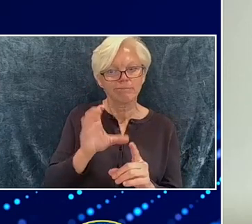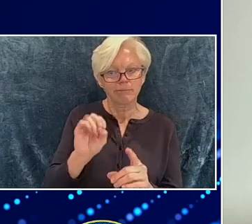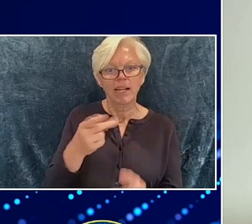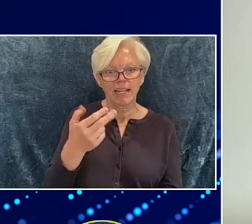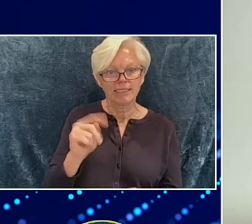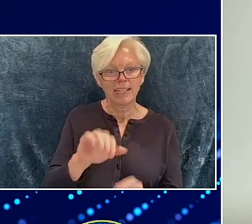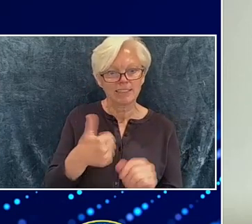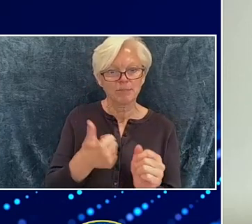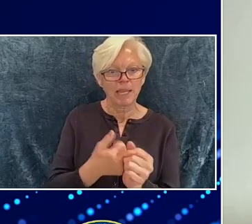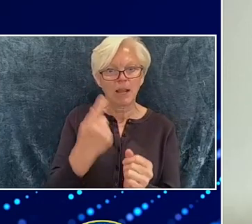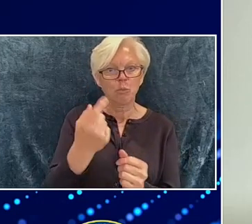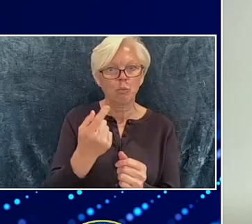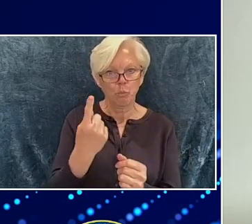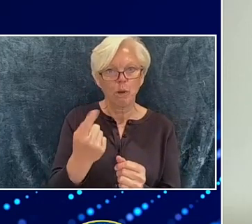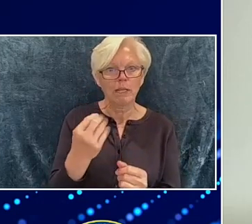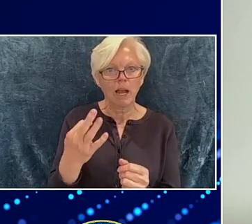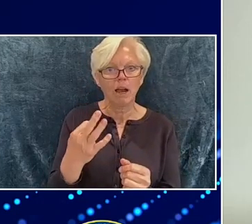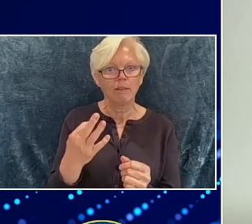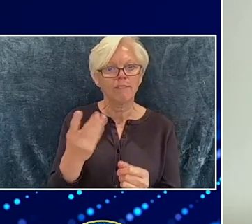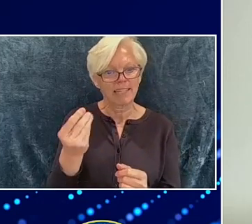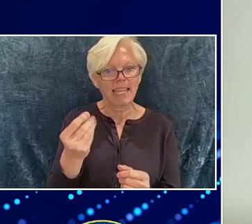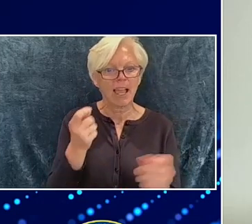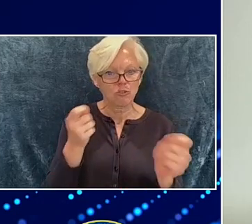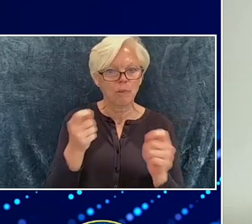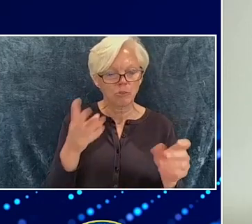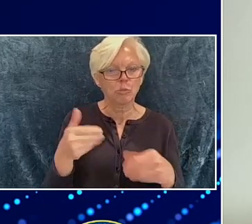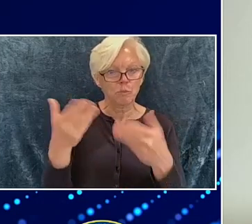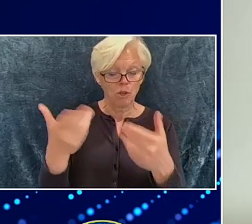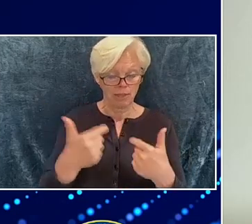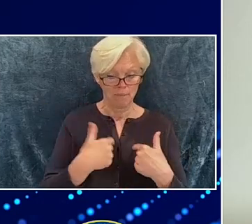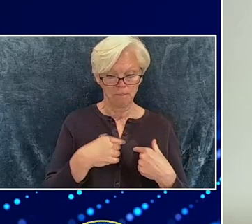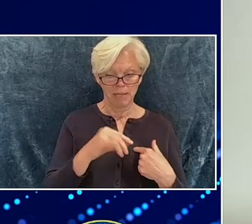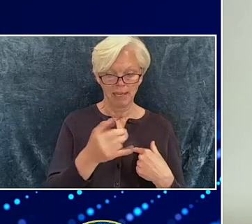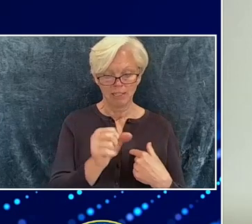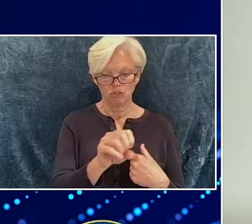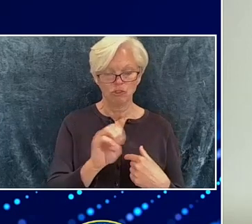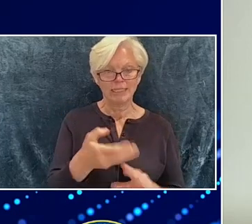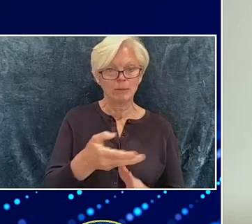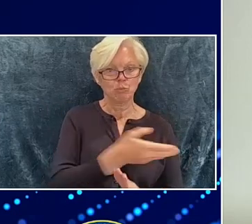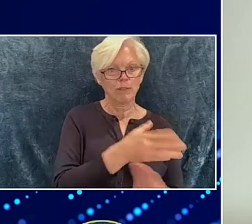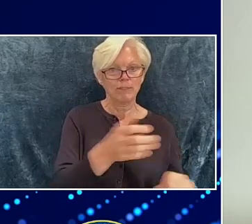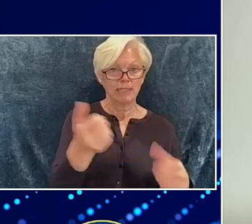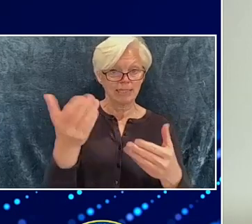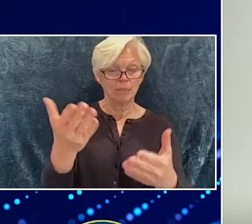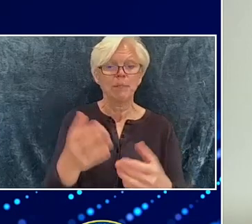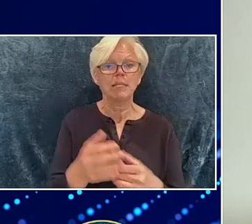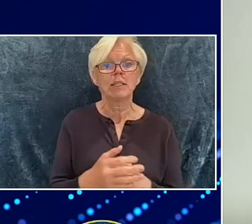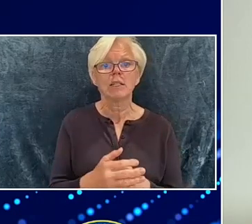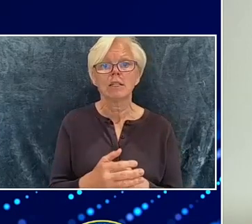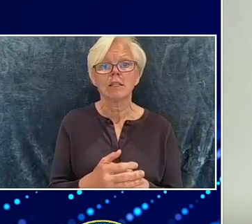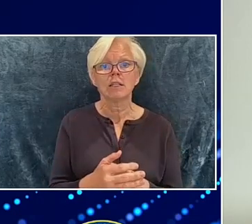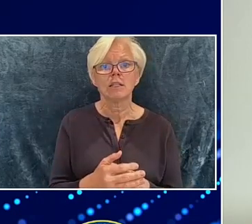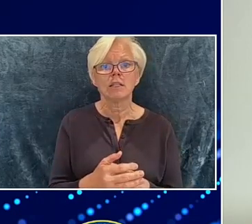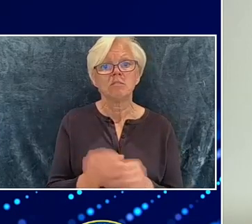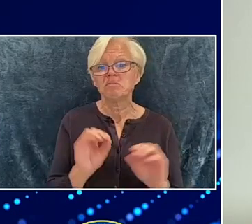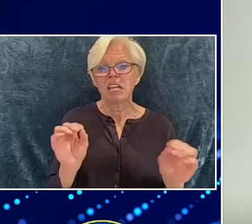proposals that myself and Jessi had submitted previously. Nothing to report out other than, you